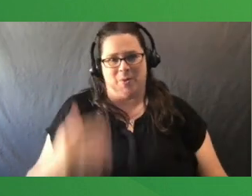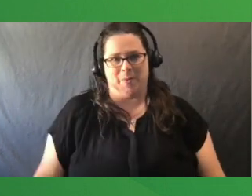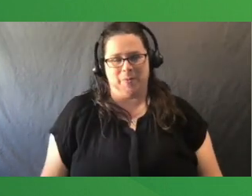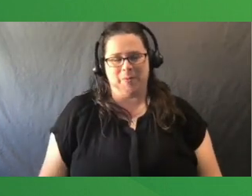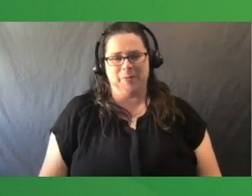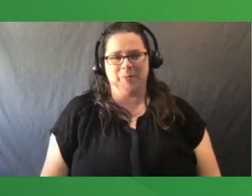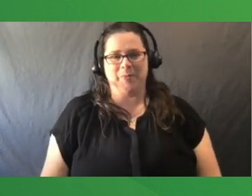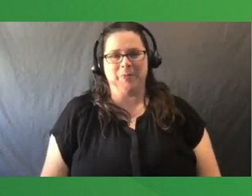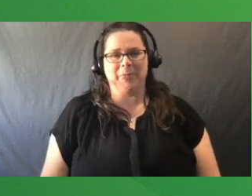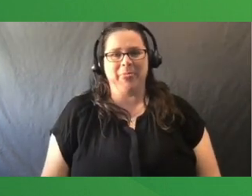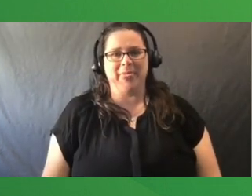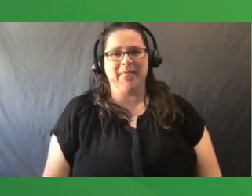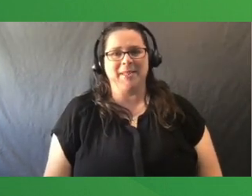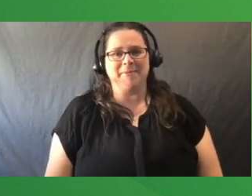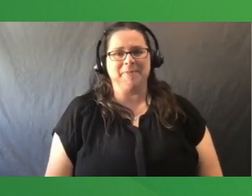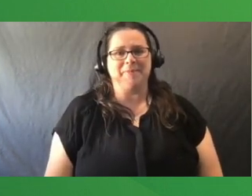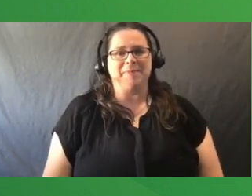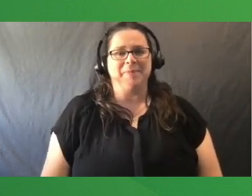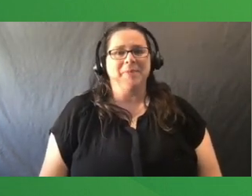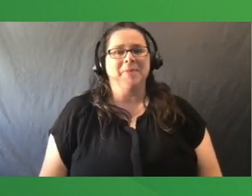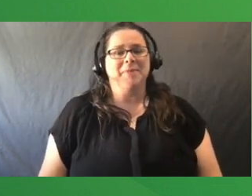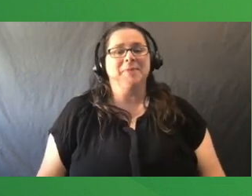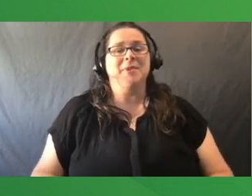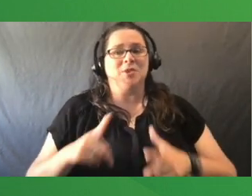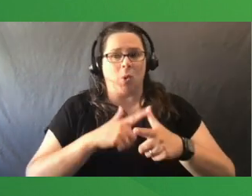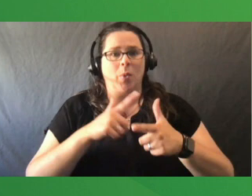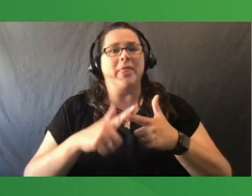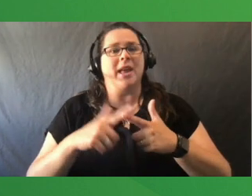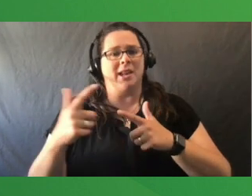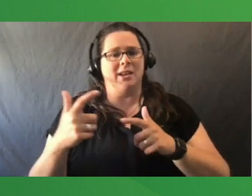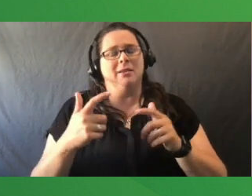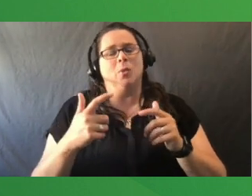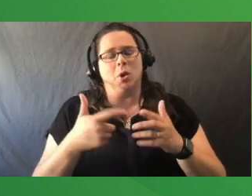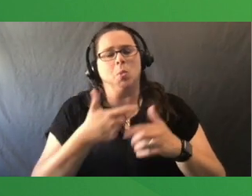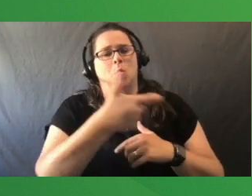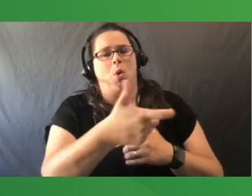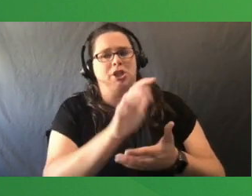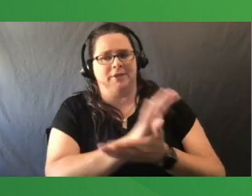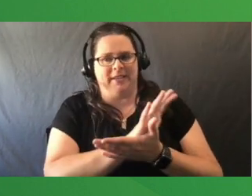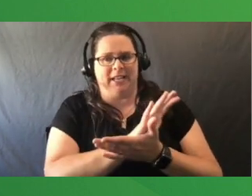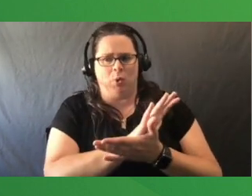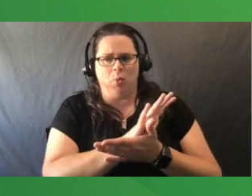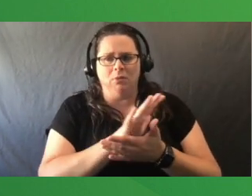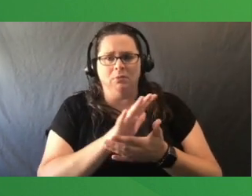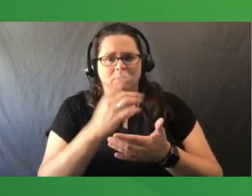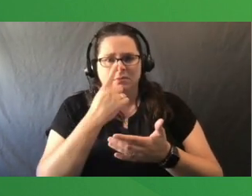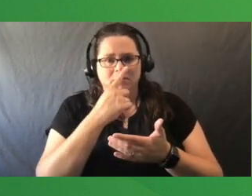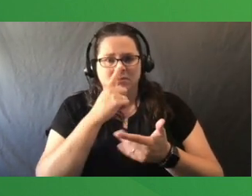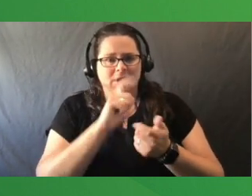So at this point, we would go into the video and if you can change the next slide and start